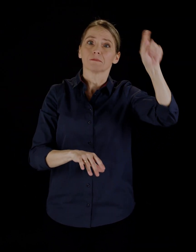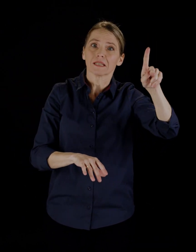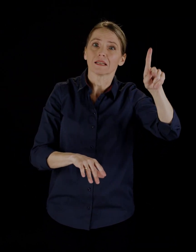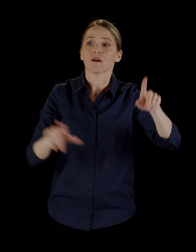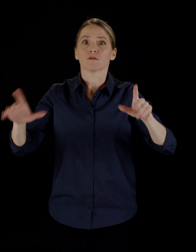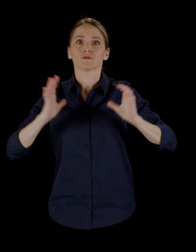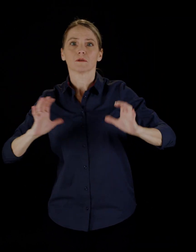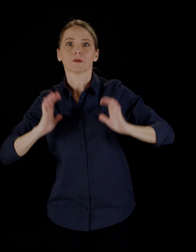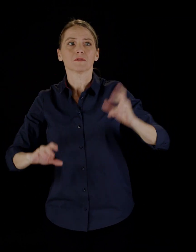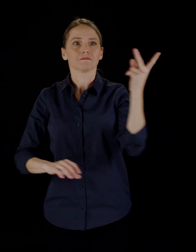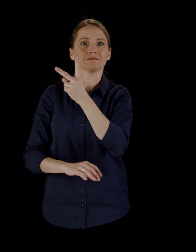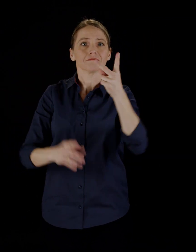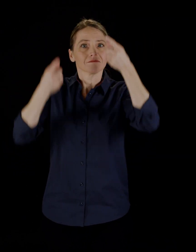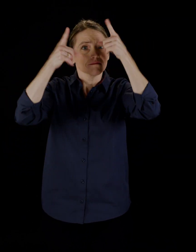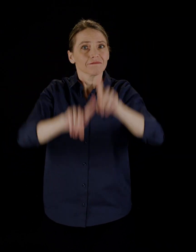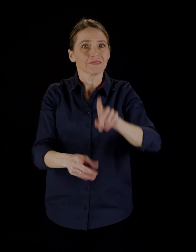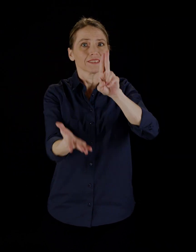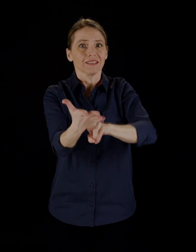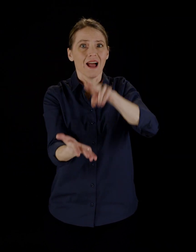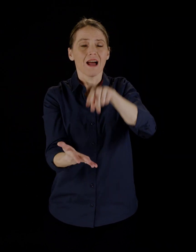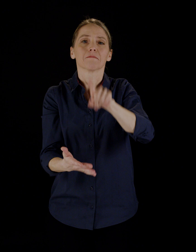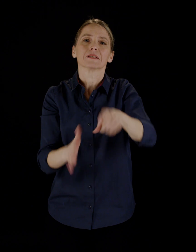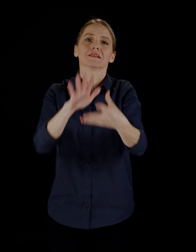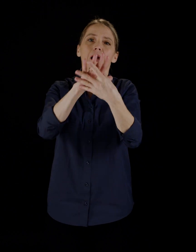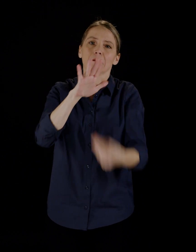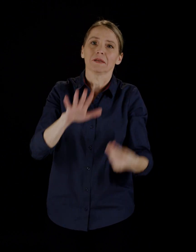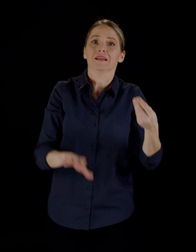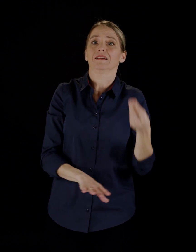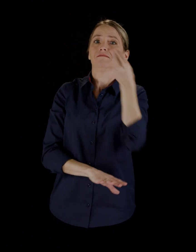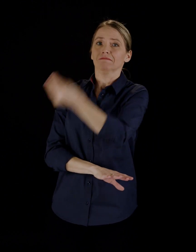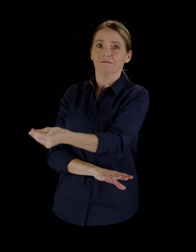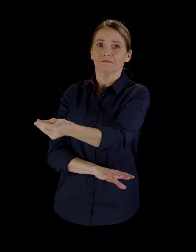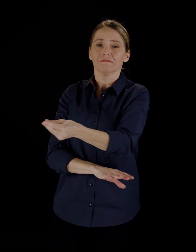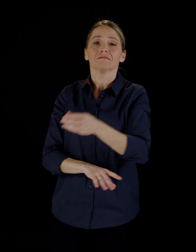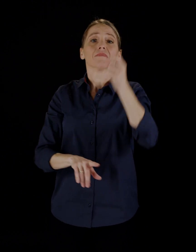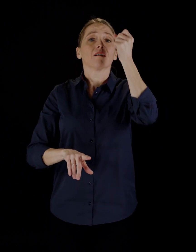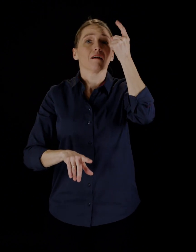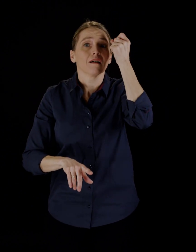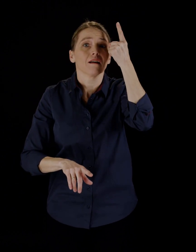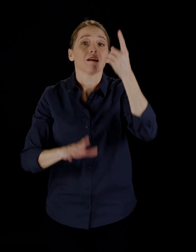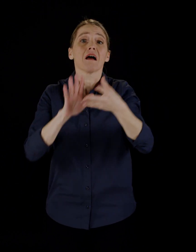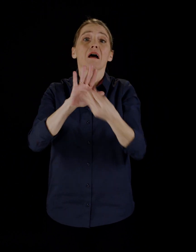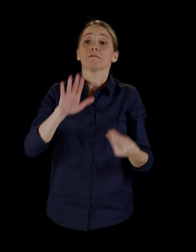A contract may also be called a Service Agreement, or Internet Service Agreement.